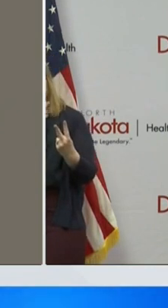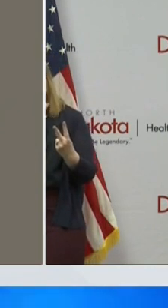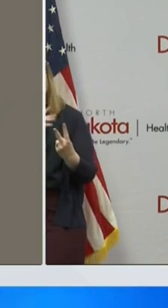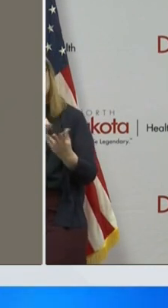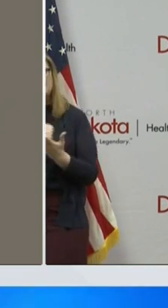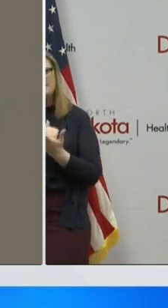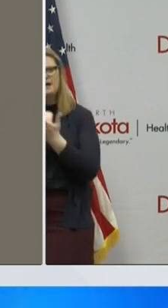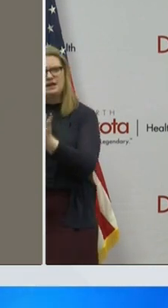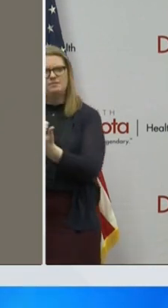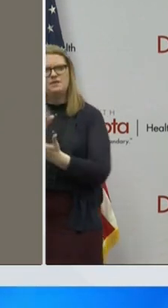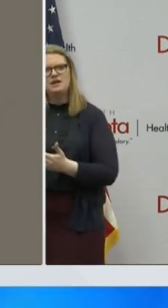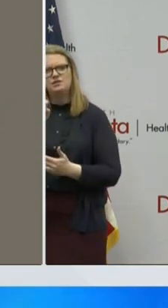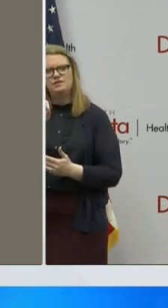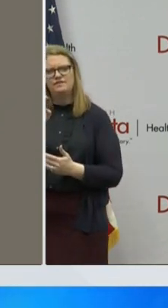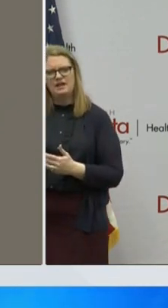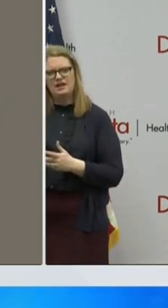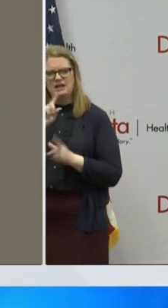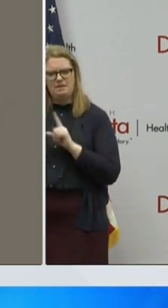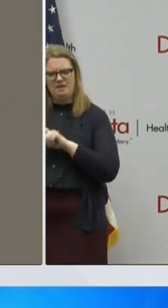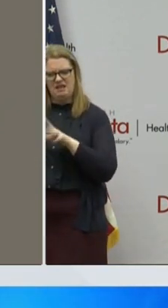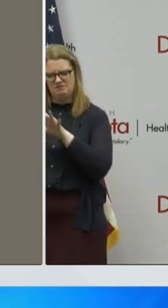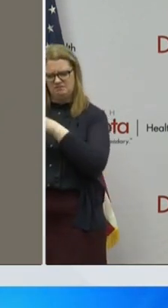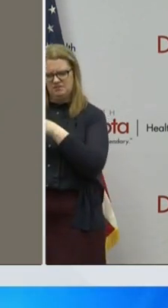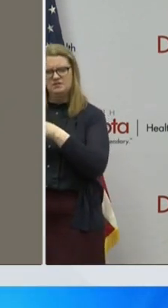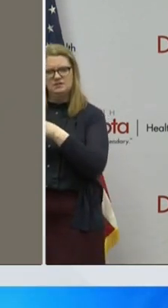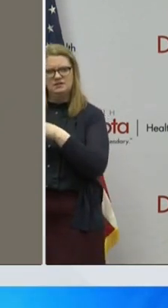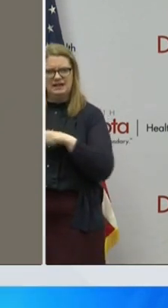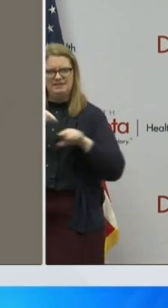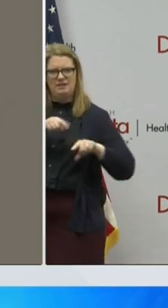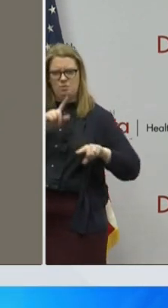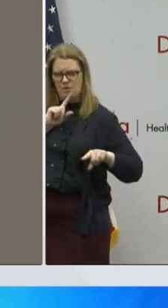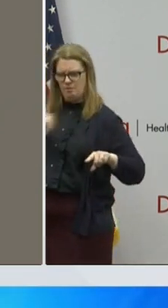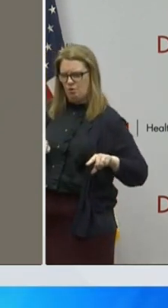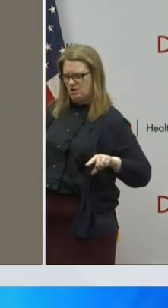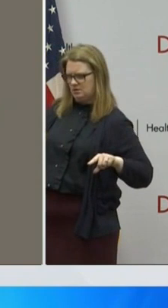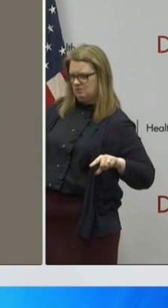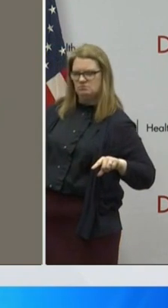SOFTWARE AND IT, BECAUSE IT HAS